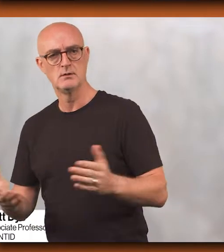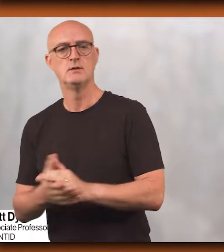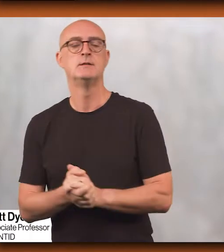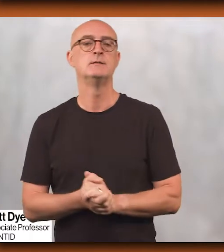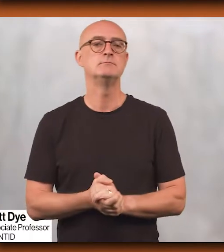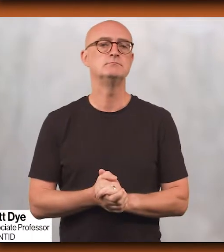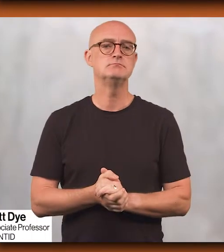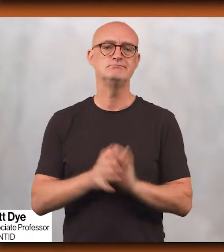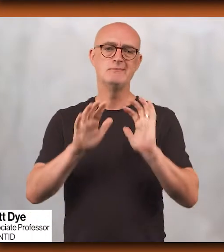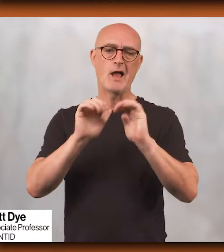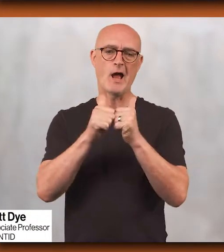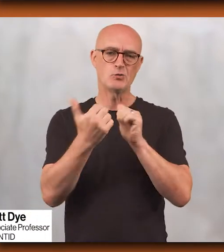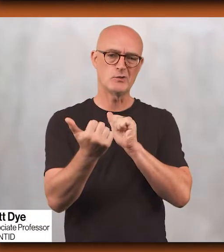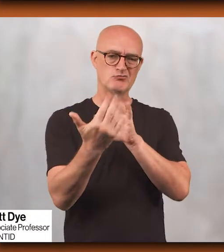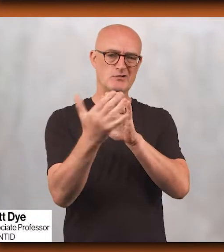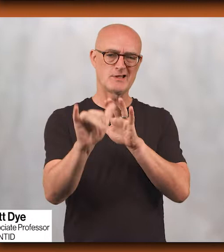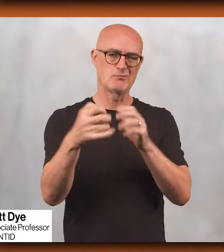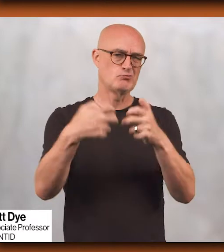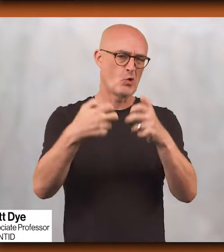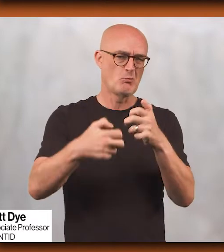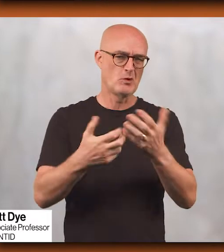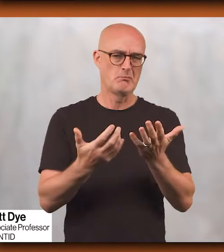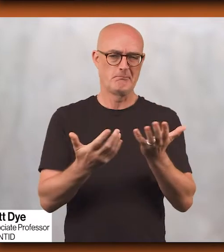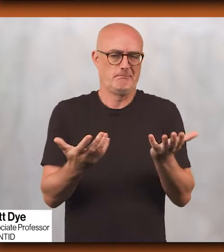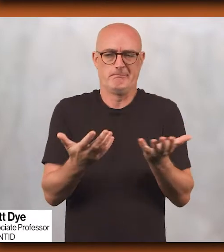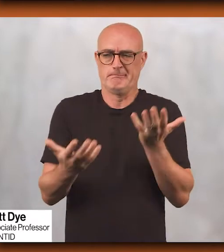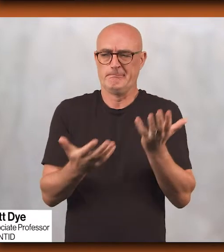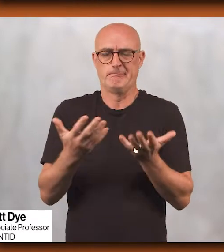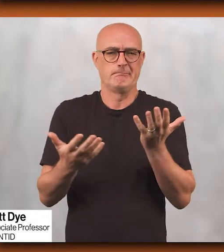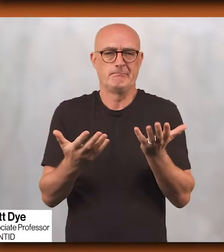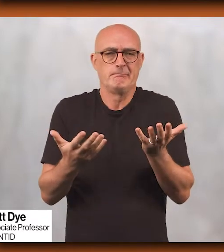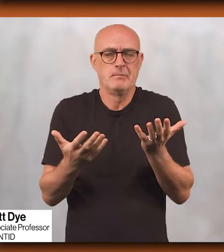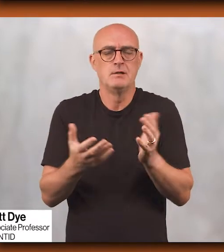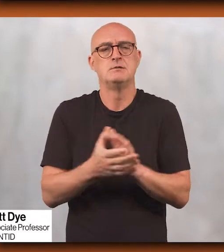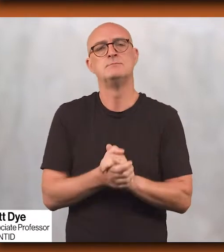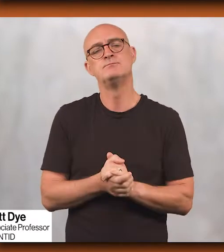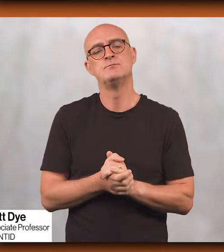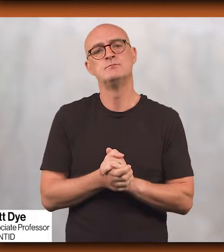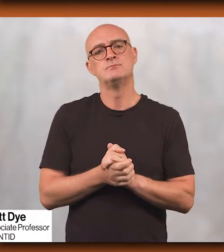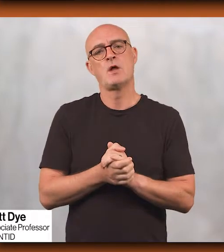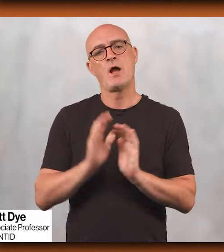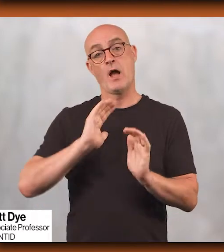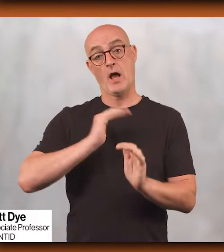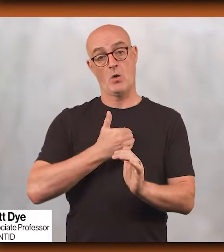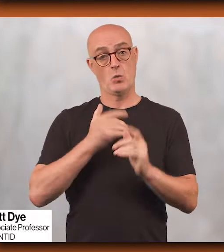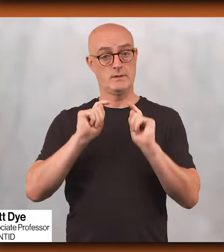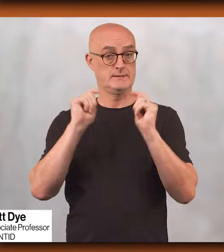Therefore, to address this lack of good, 3D-pose models from video,